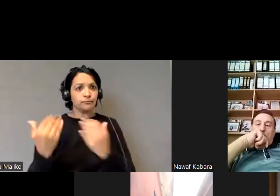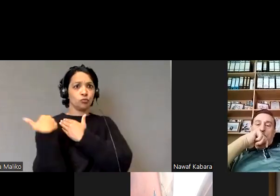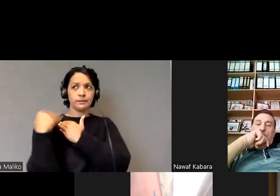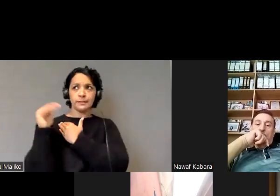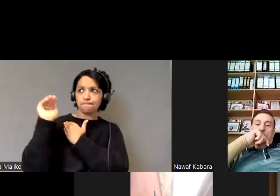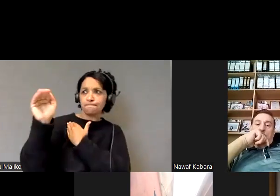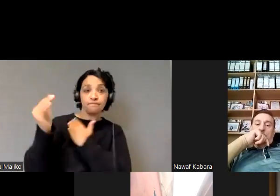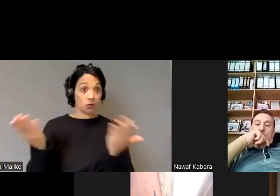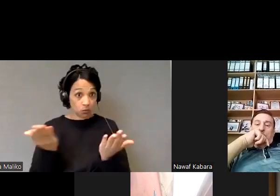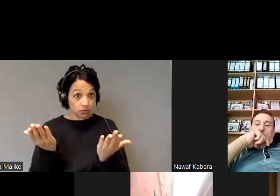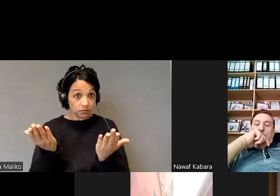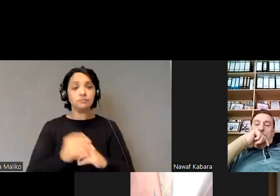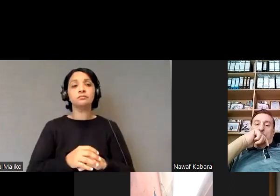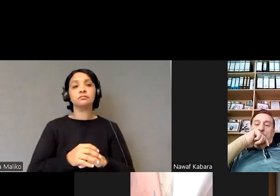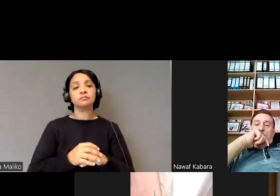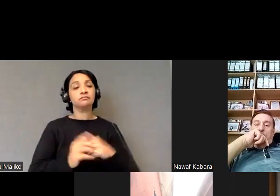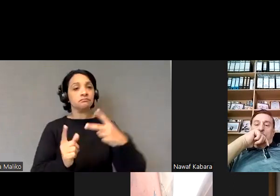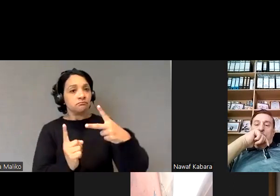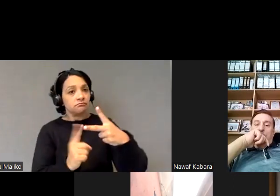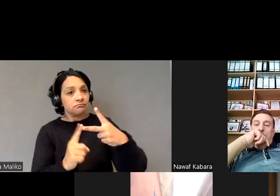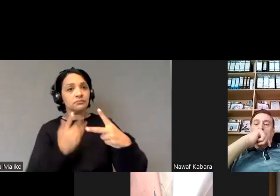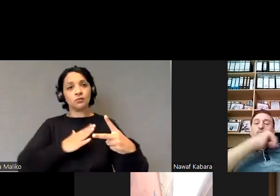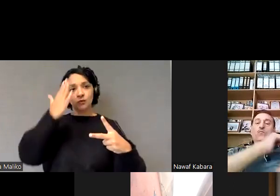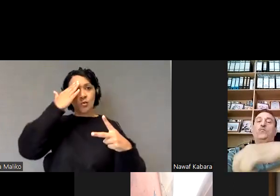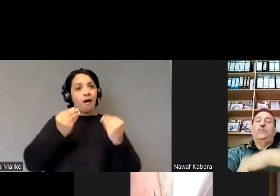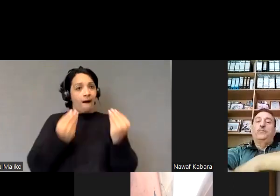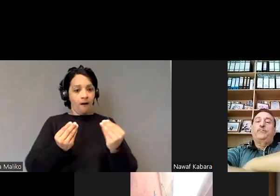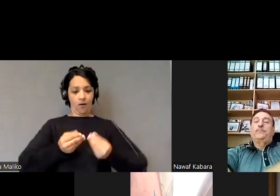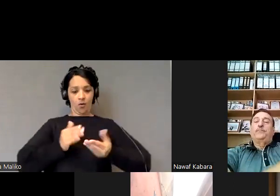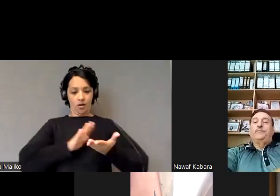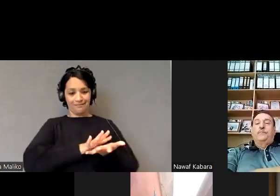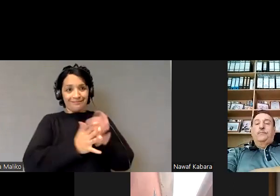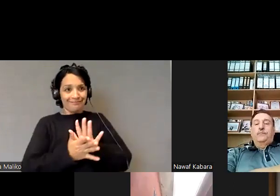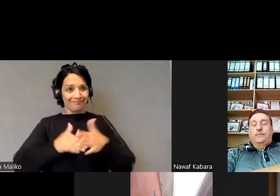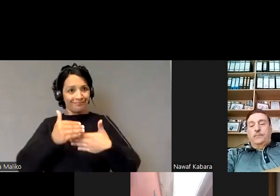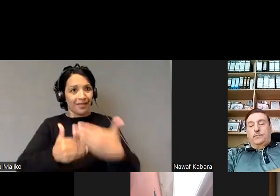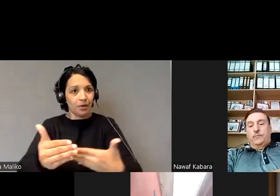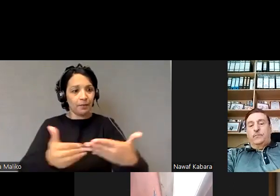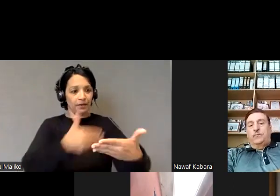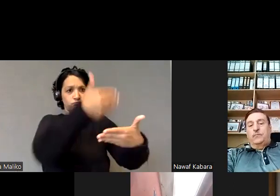do in terms of further implementation and interpretation of international humanitarian